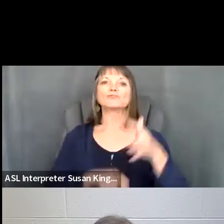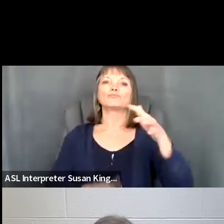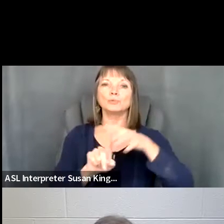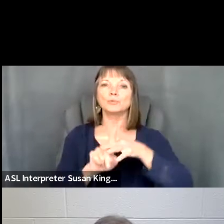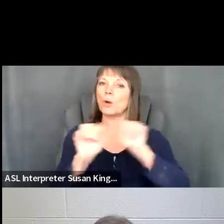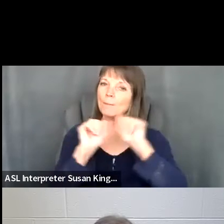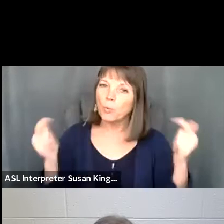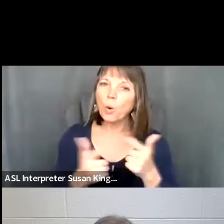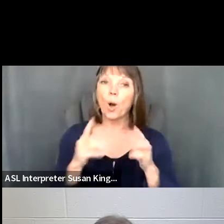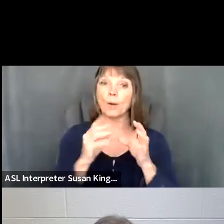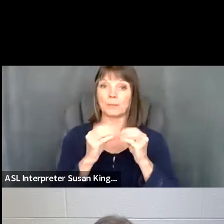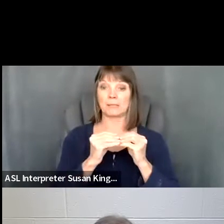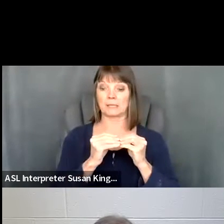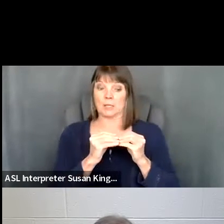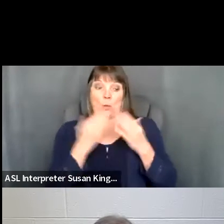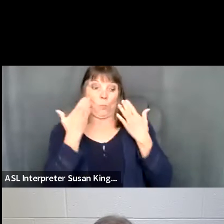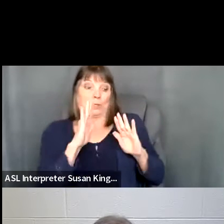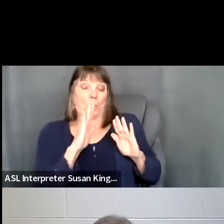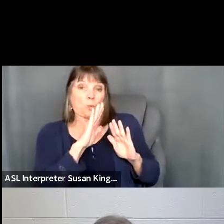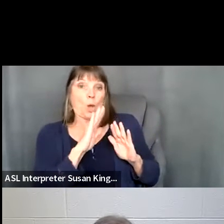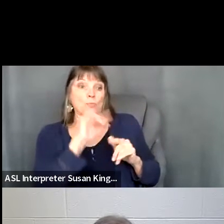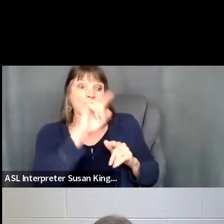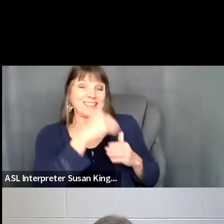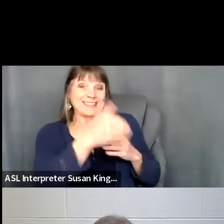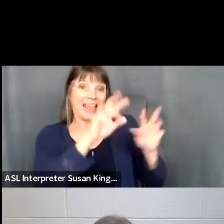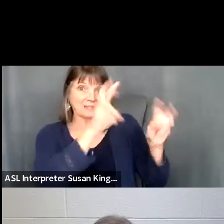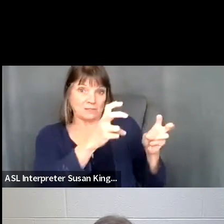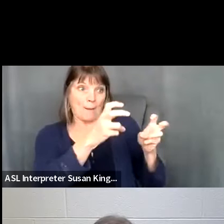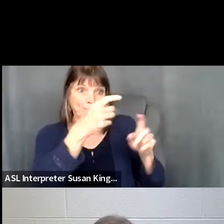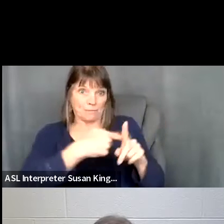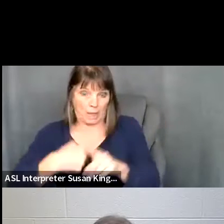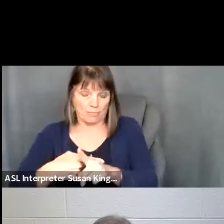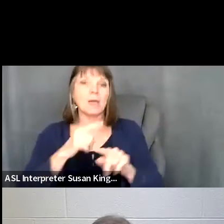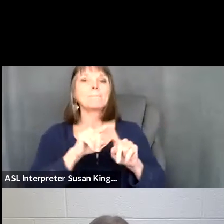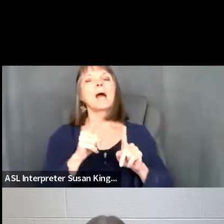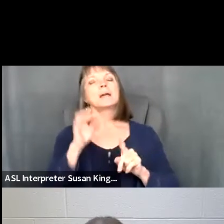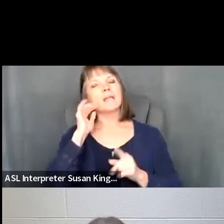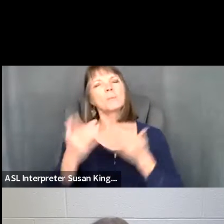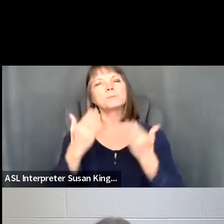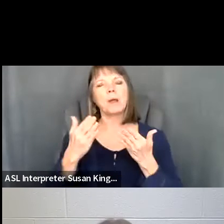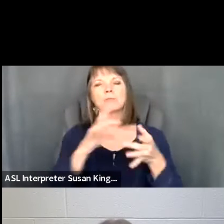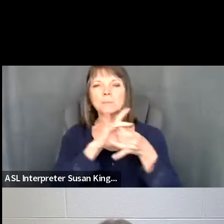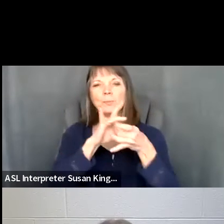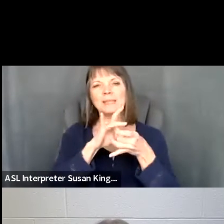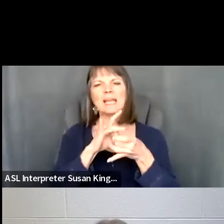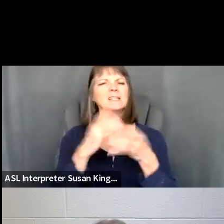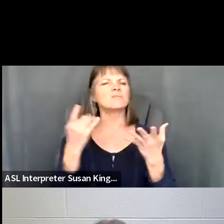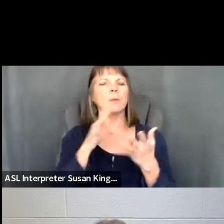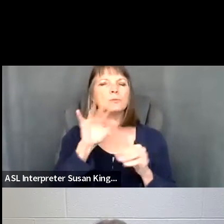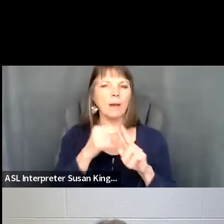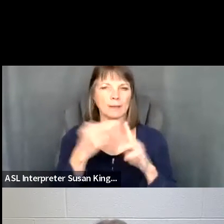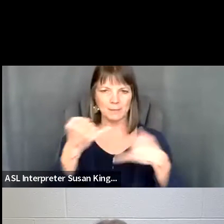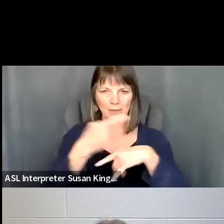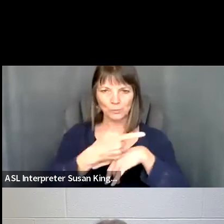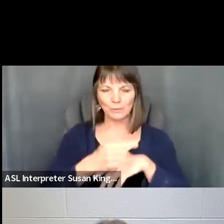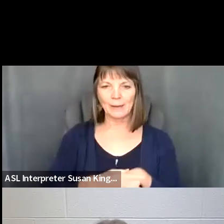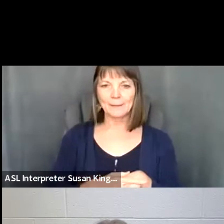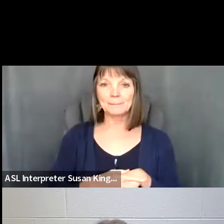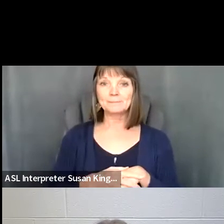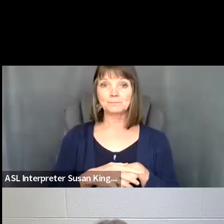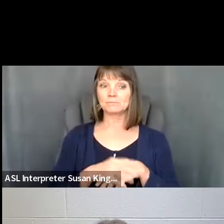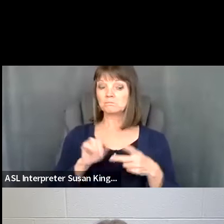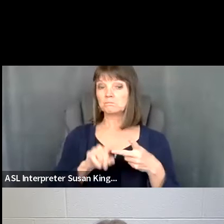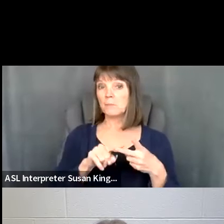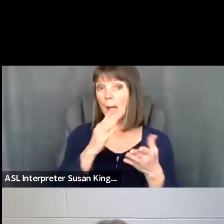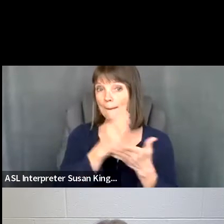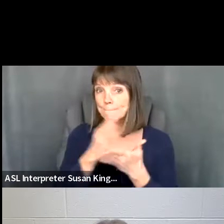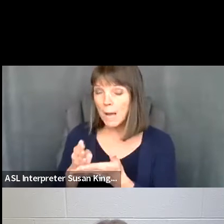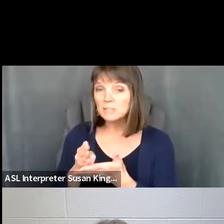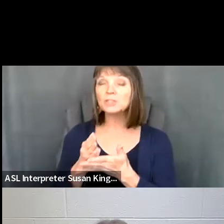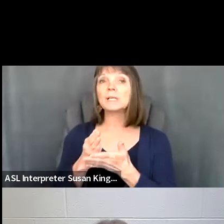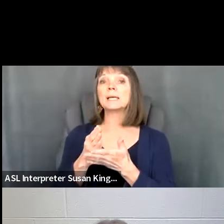Kelly Crosbie: we don't know yet the topic for the next side by side, Webinars, but it will likely be about something that we're talking today. Ah! In our budget, everything we've been funded for from the General Assembly.